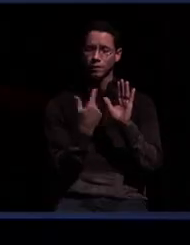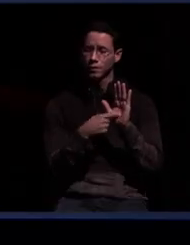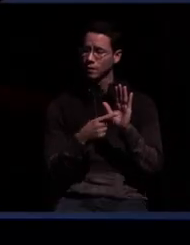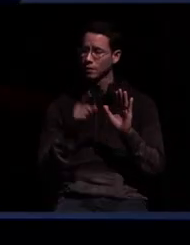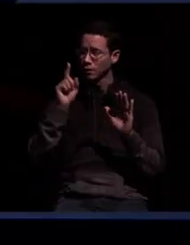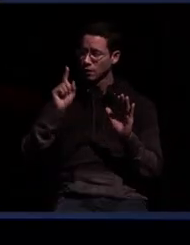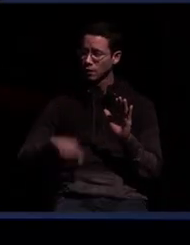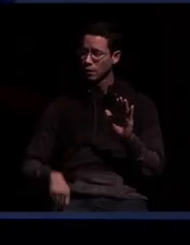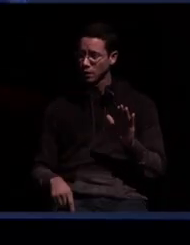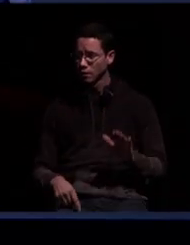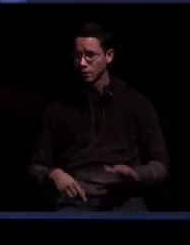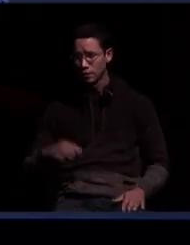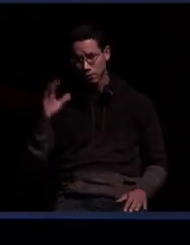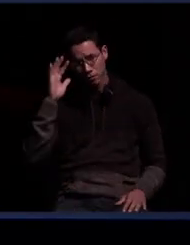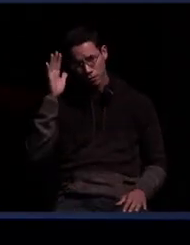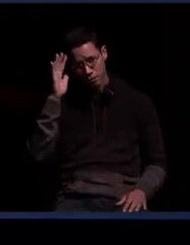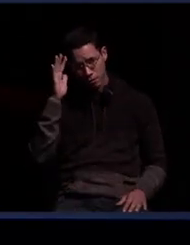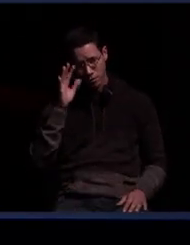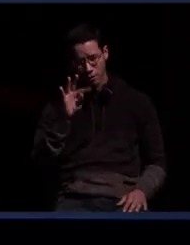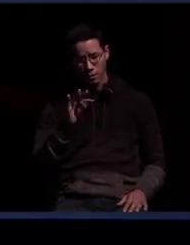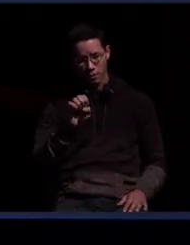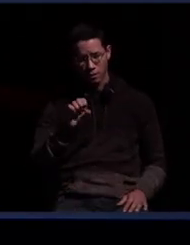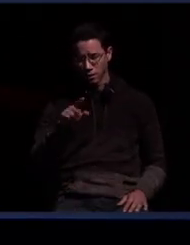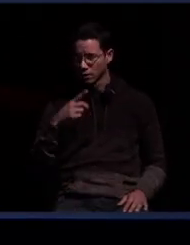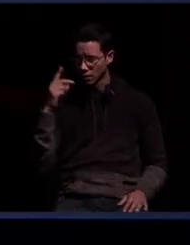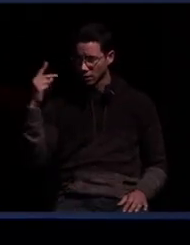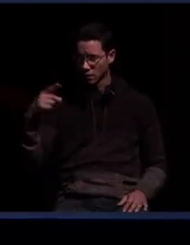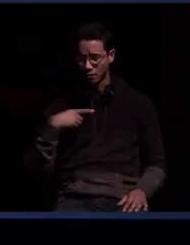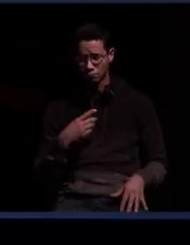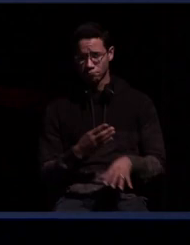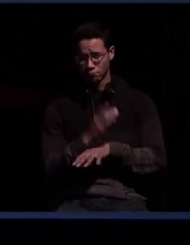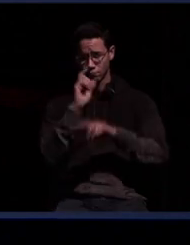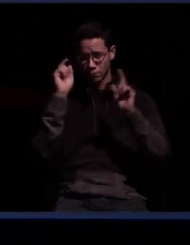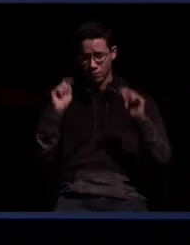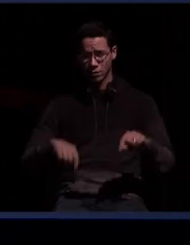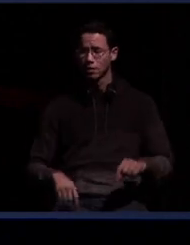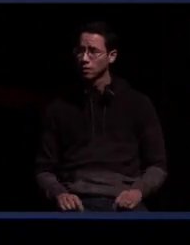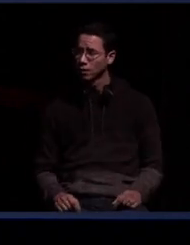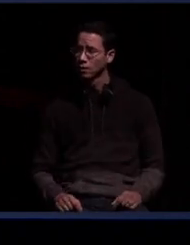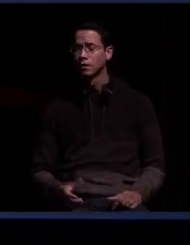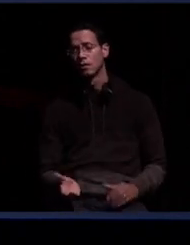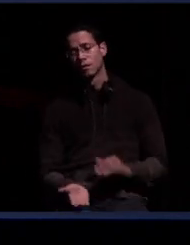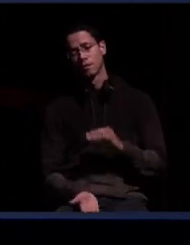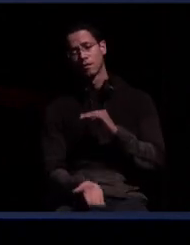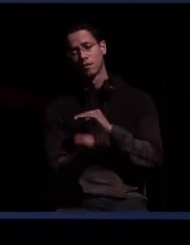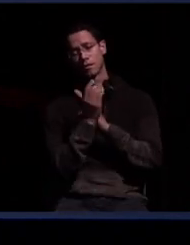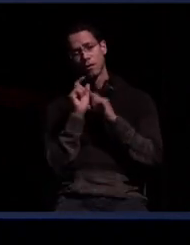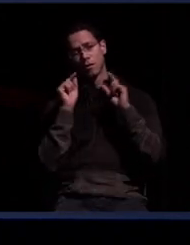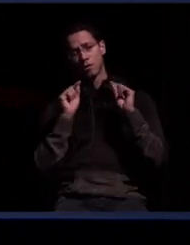You can check it out. It’s in my thesis. “helps me see a better world.